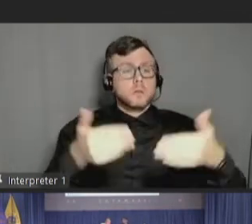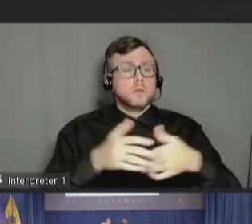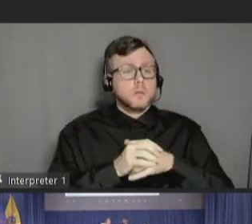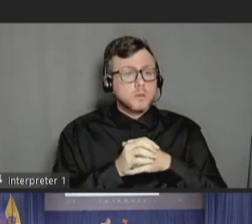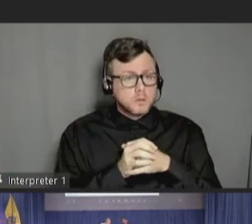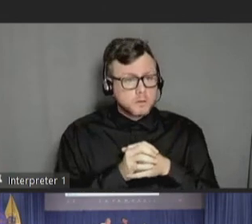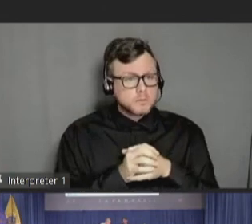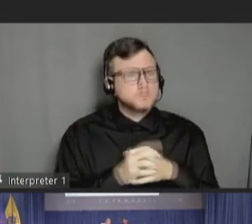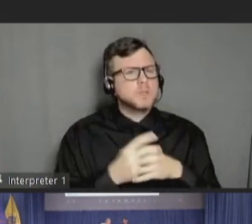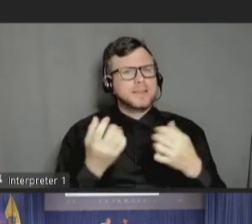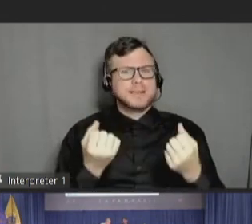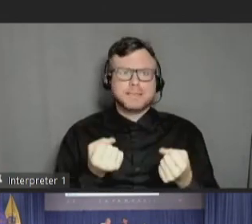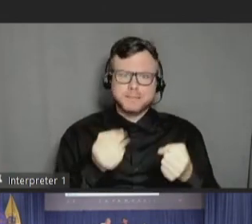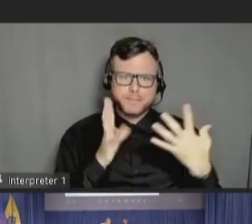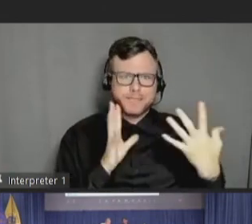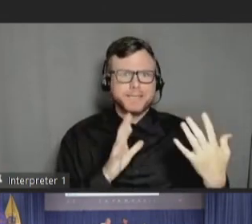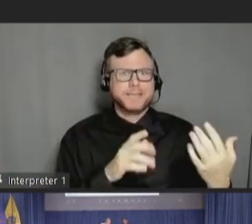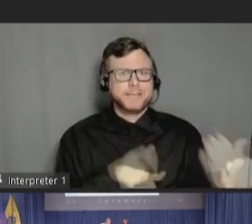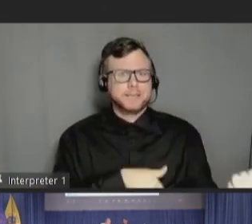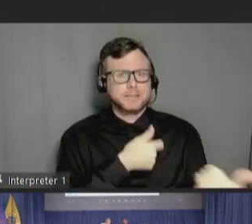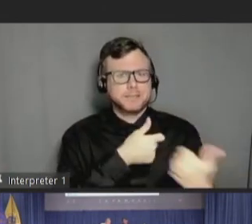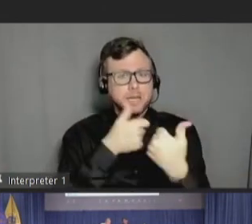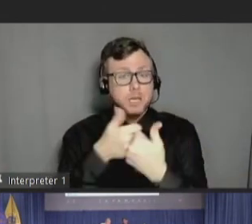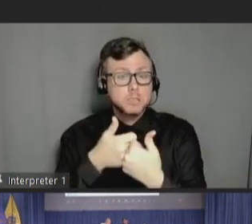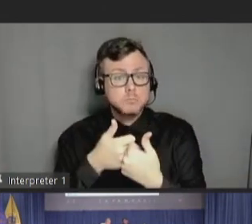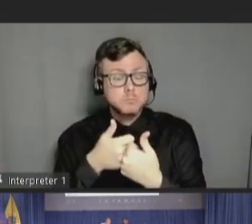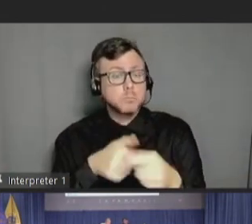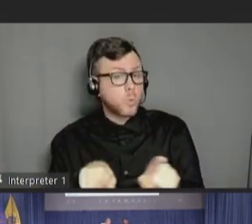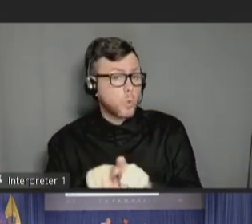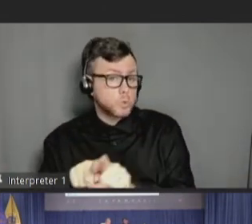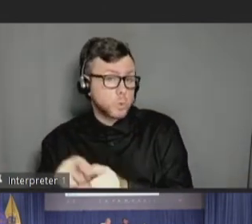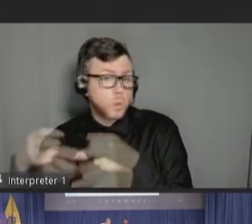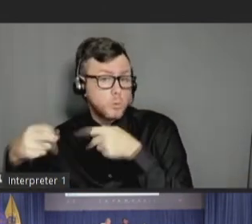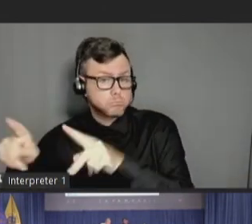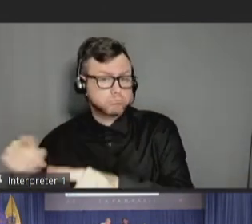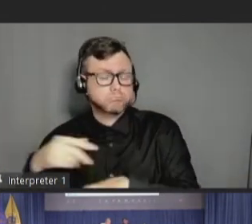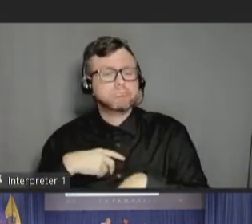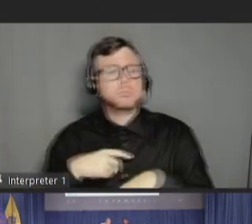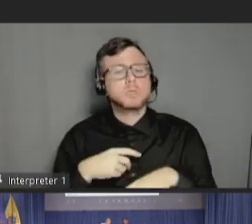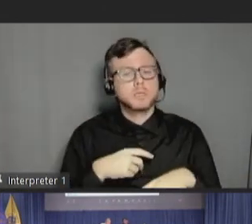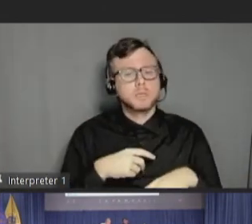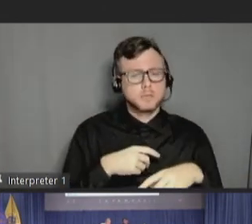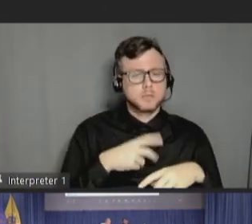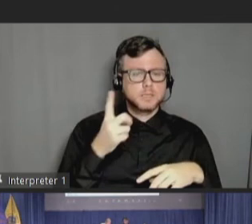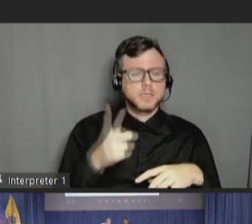There are many challenges and opportunities. They are all -- they all revolve around the fact that